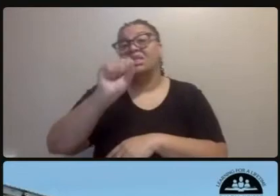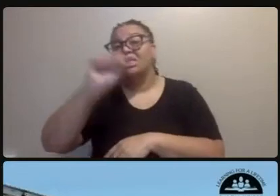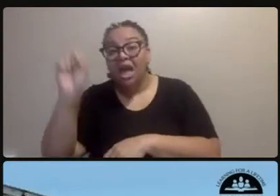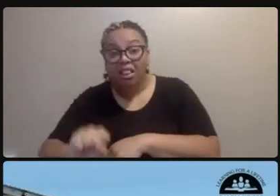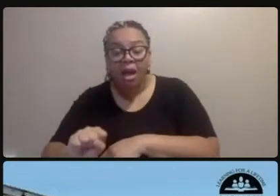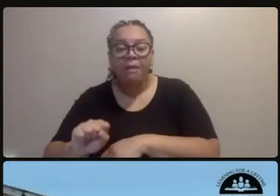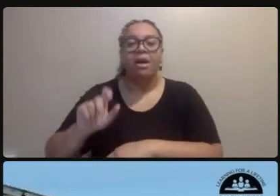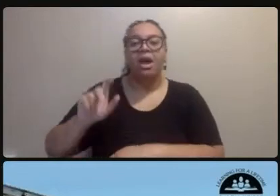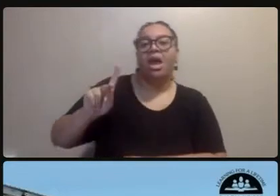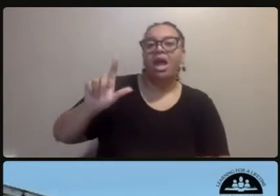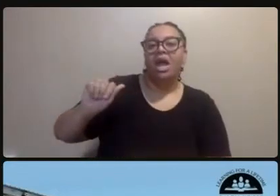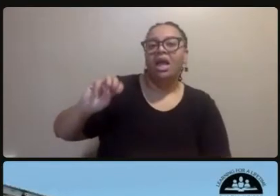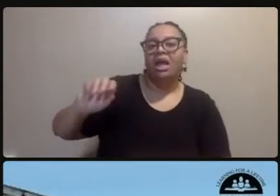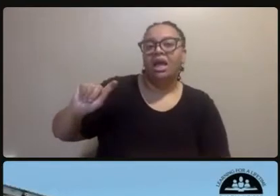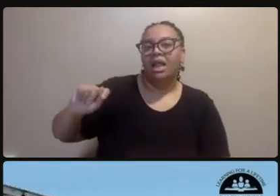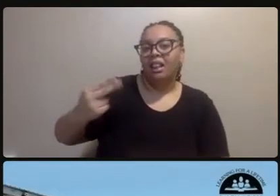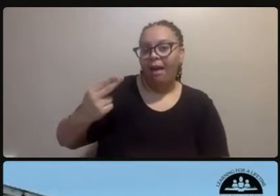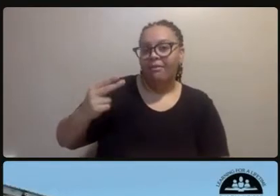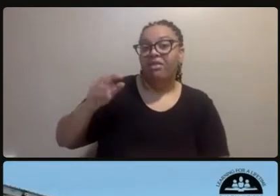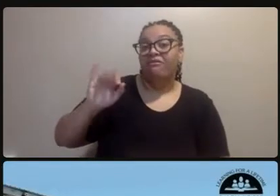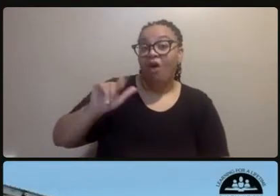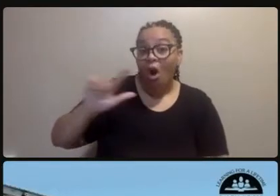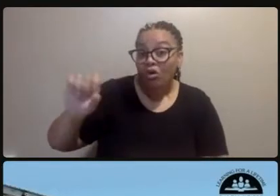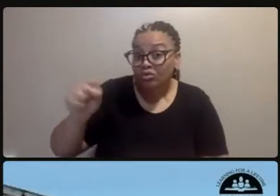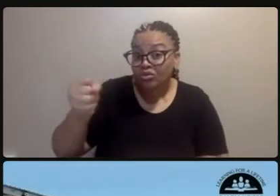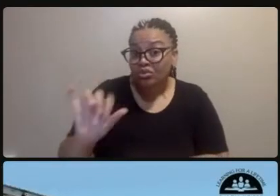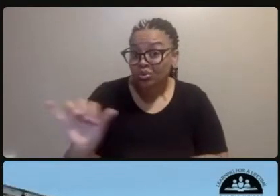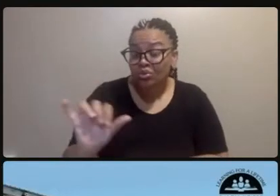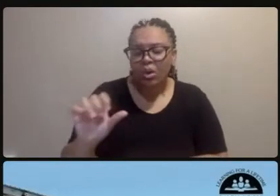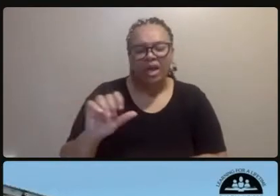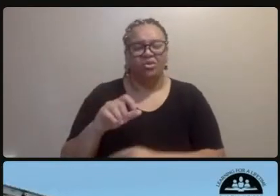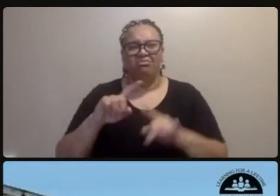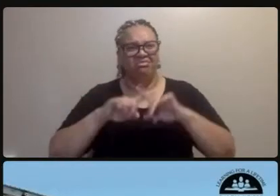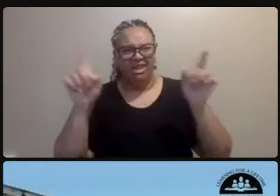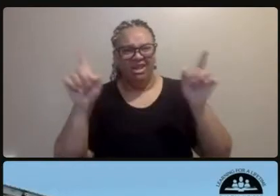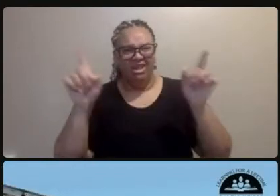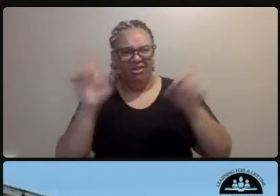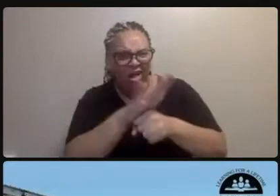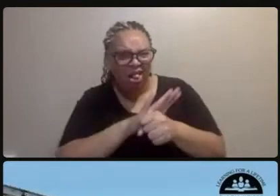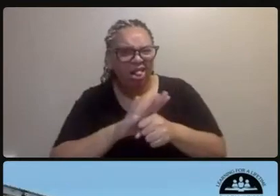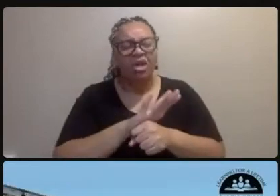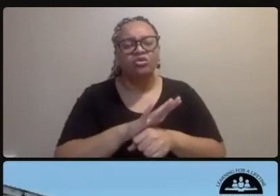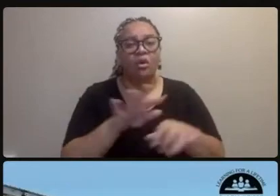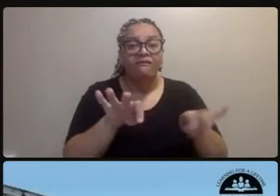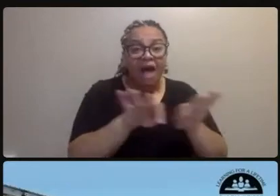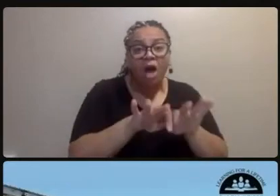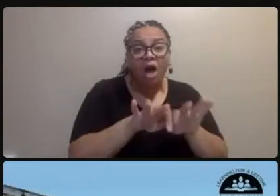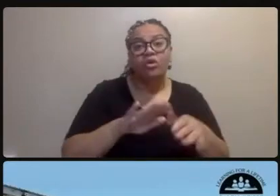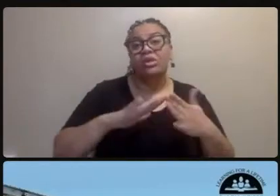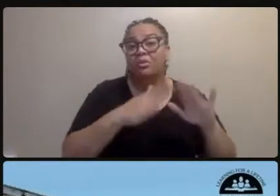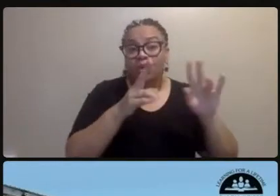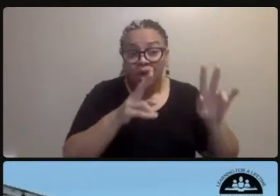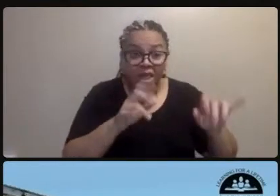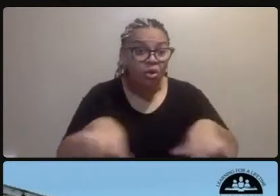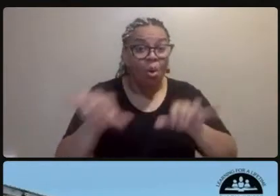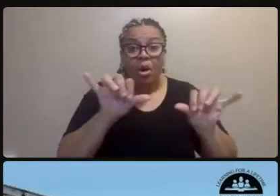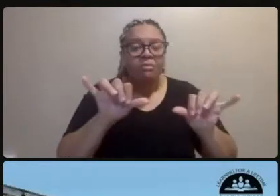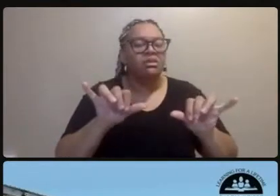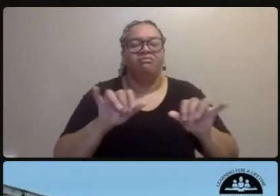IN OREGON I'VE WORKED EVERYWHERE FROM BEAVERTON TO